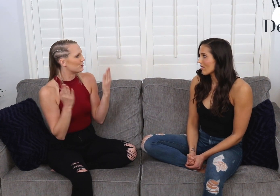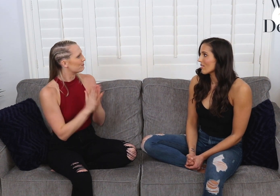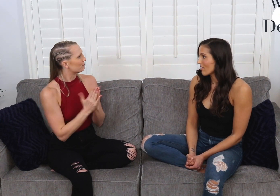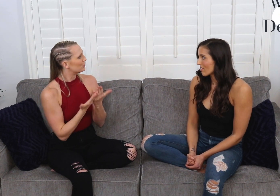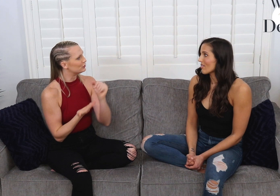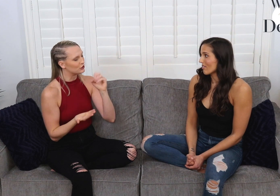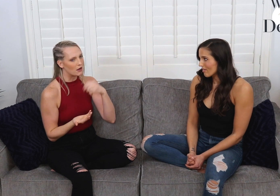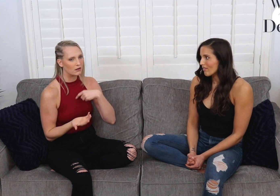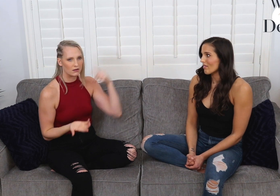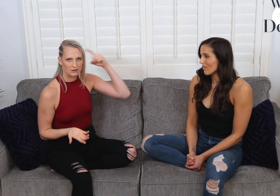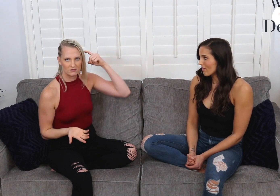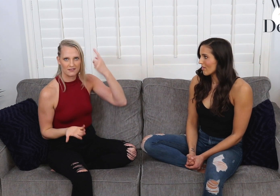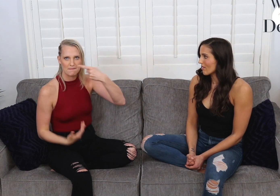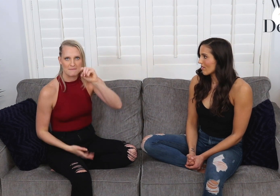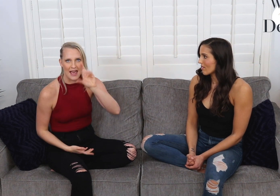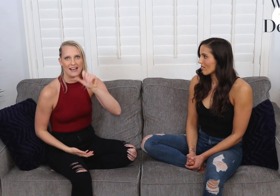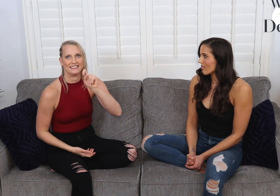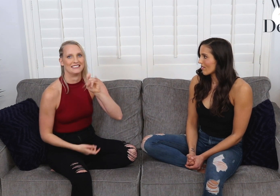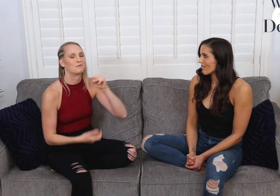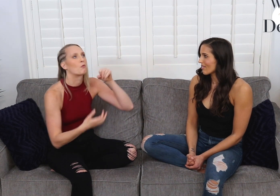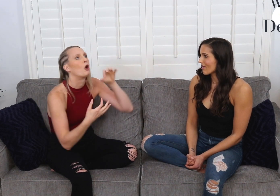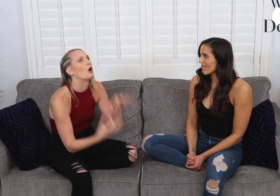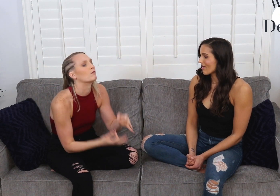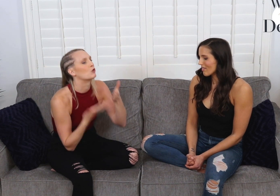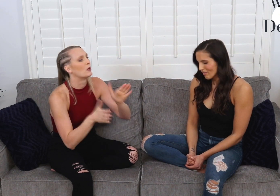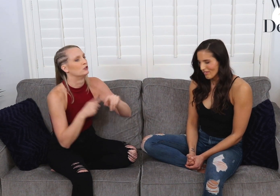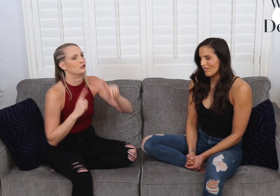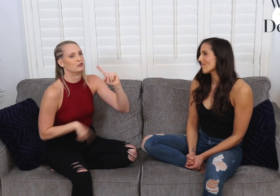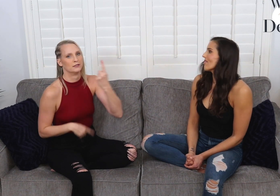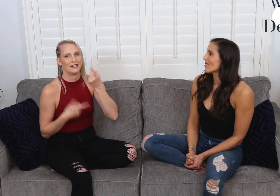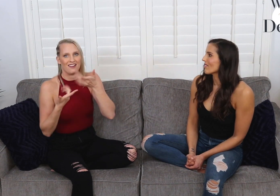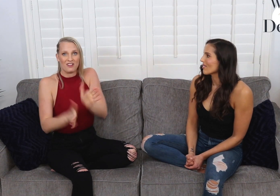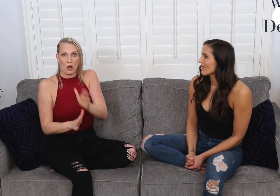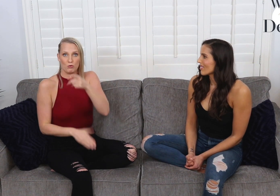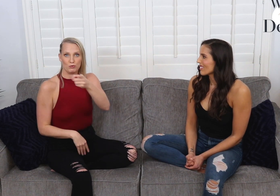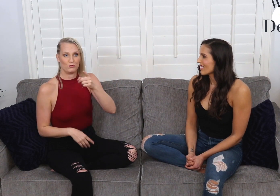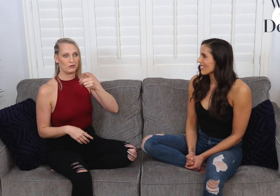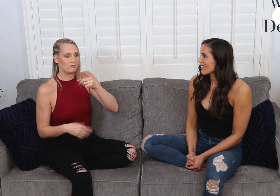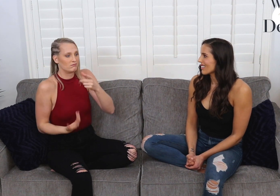and I'm an open book, so, I thought a podcast would be the perfect way